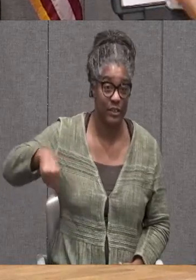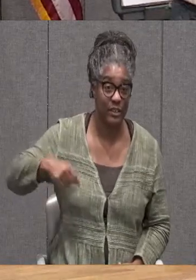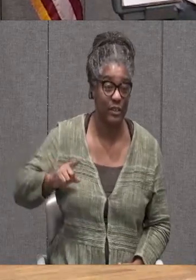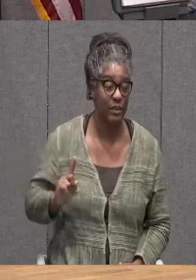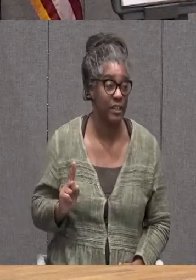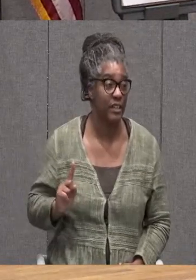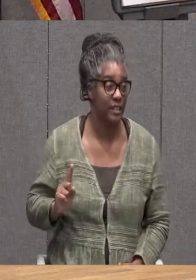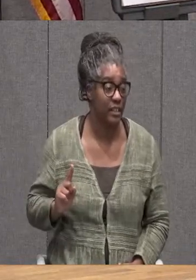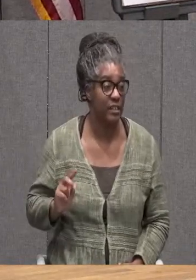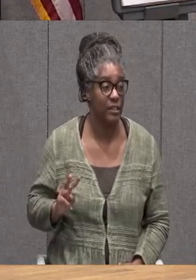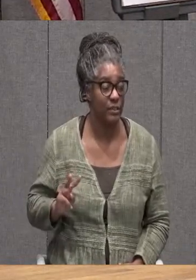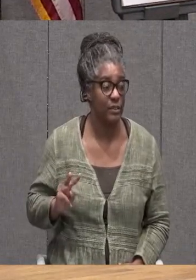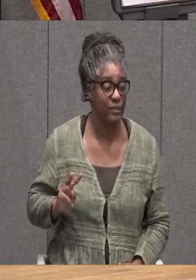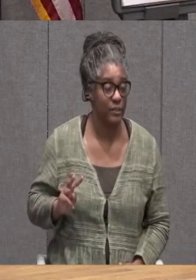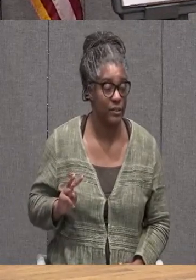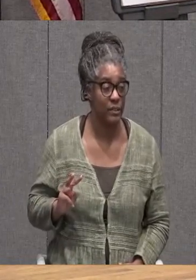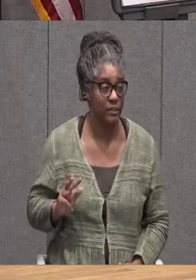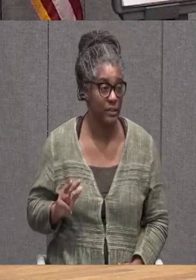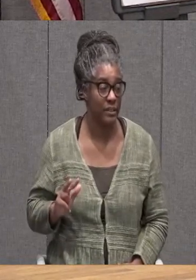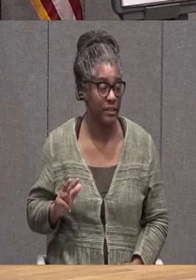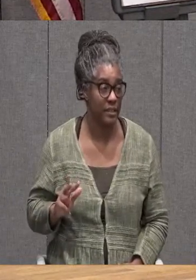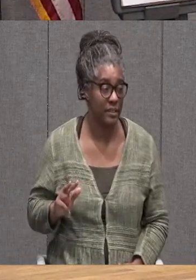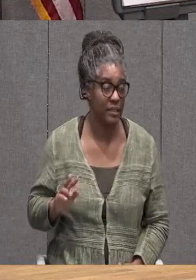and one, two, three, four, five, six,